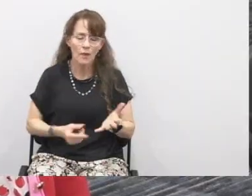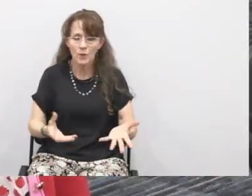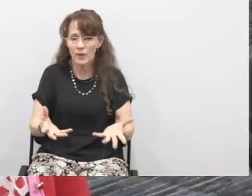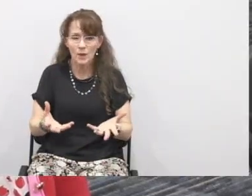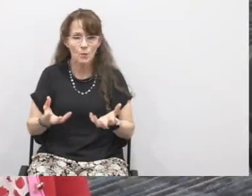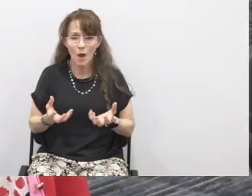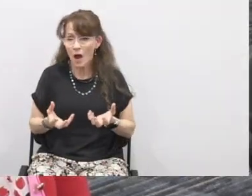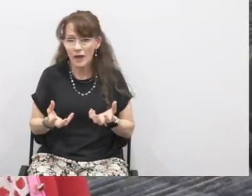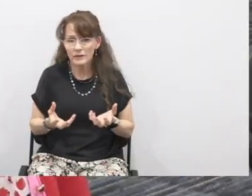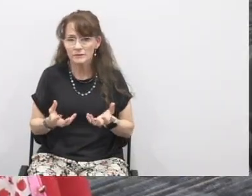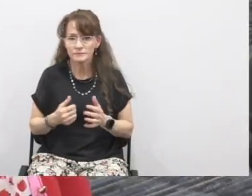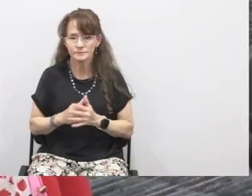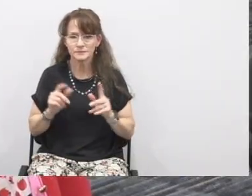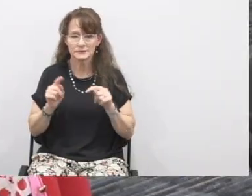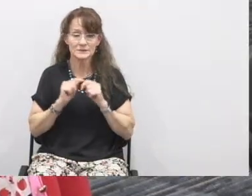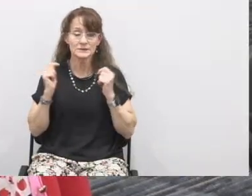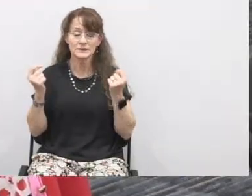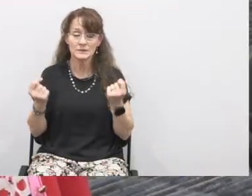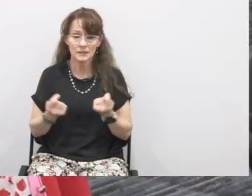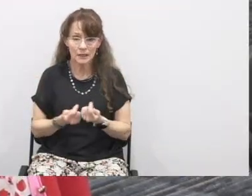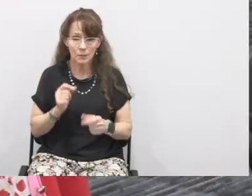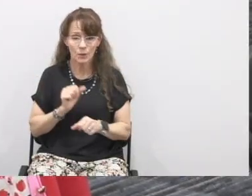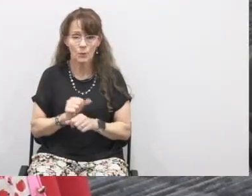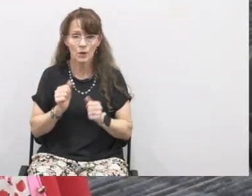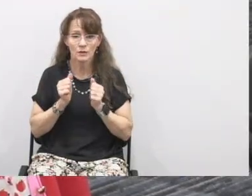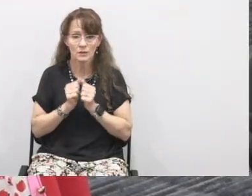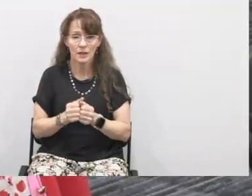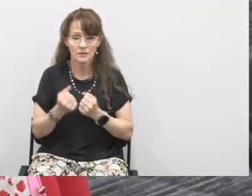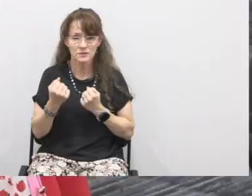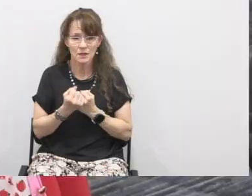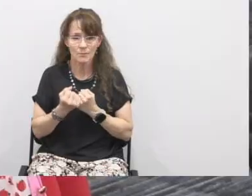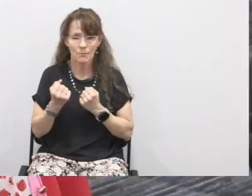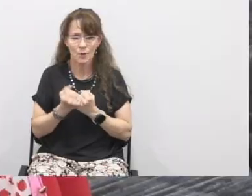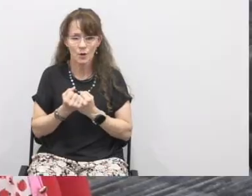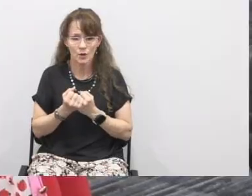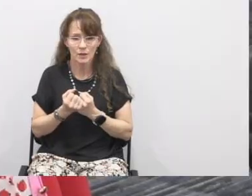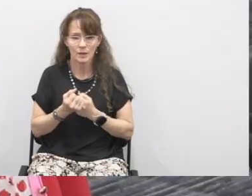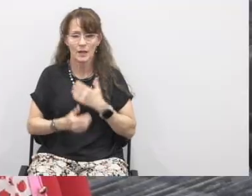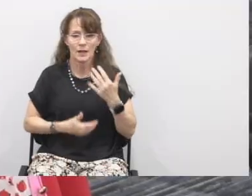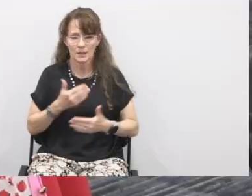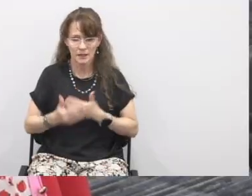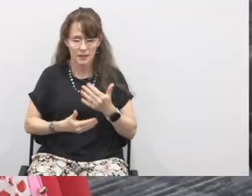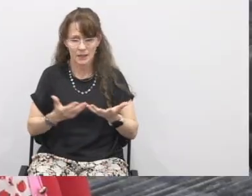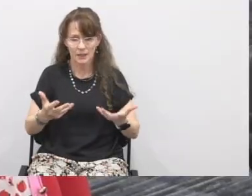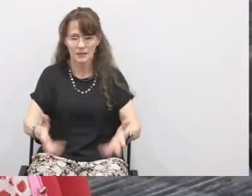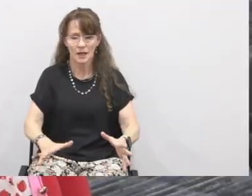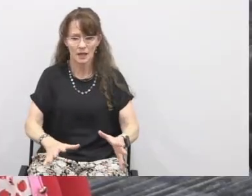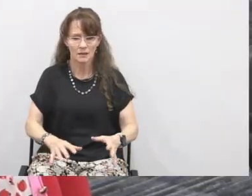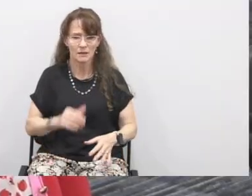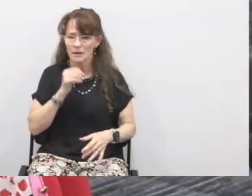And then as a team, we work together to support them in getting it done. But not taking on ownership